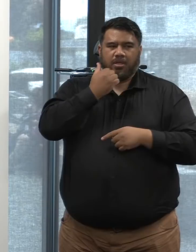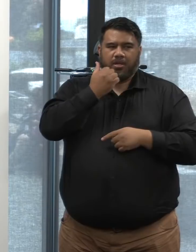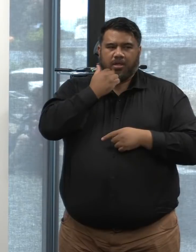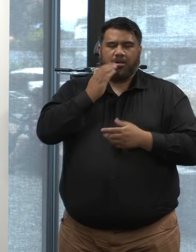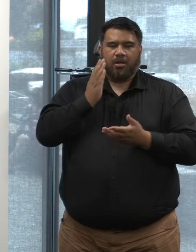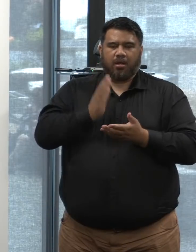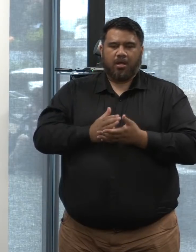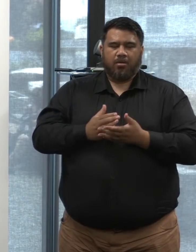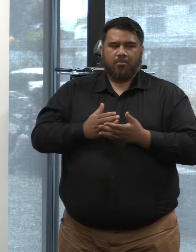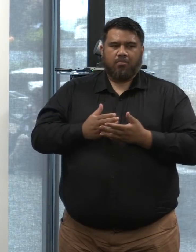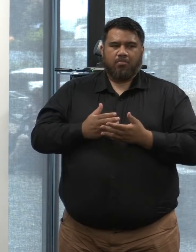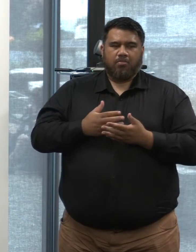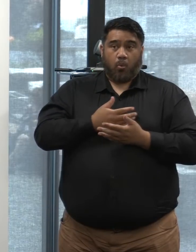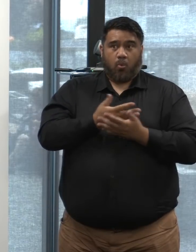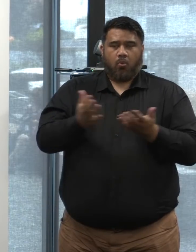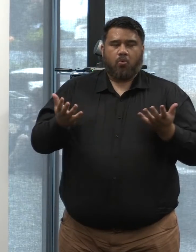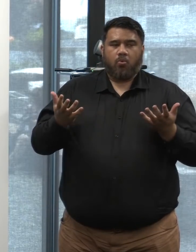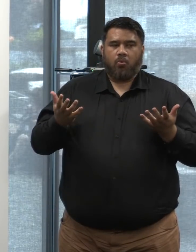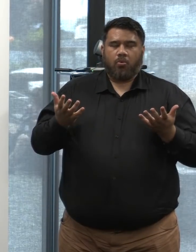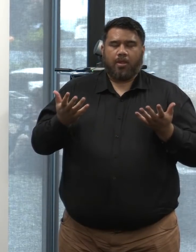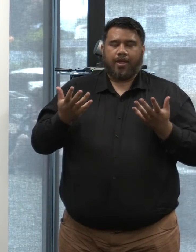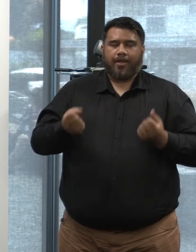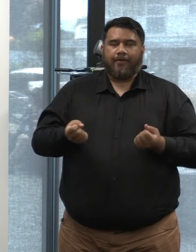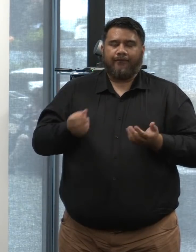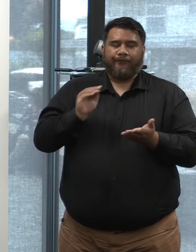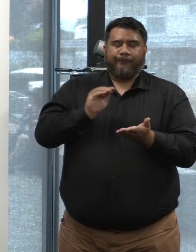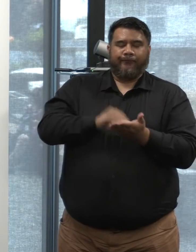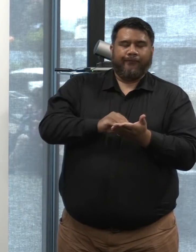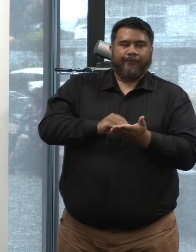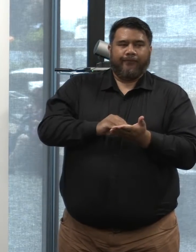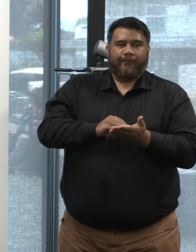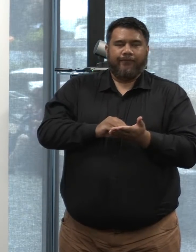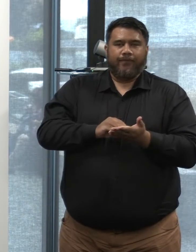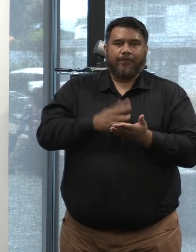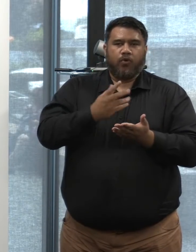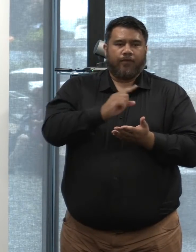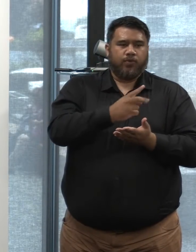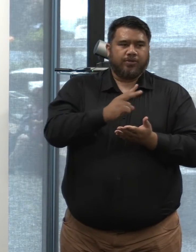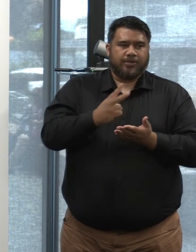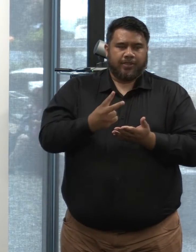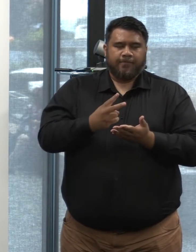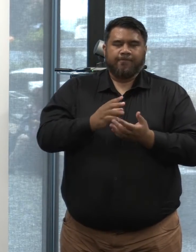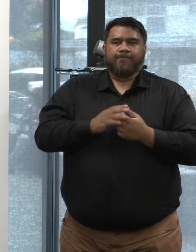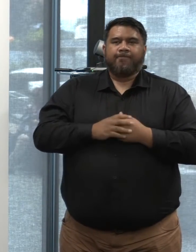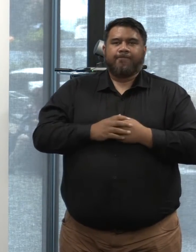Kia ora everybody. And setting up the vaccine passport arrangements, we